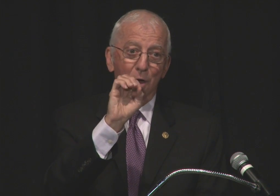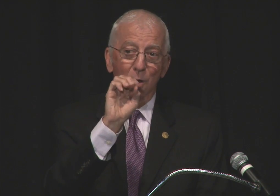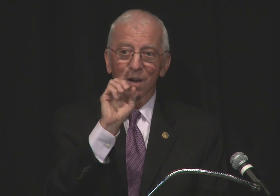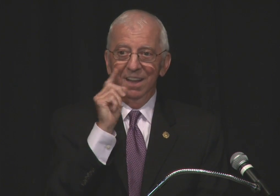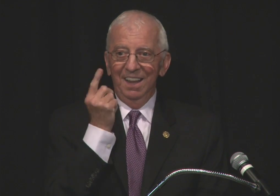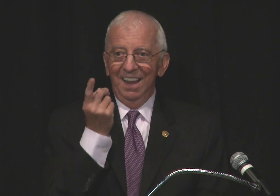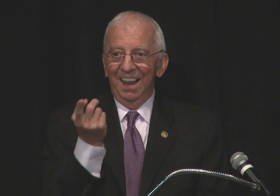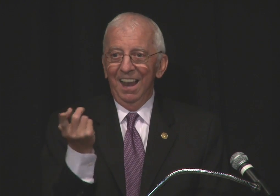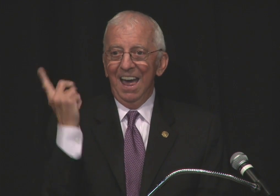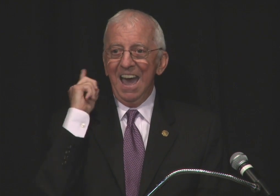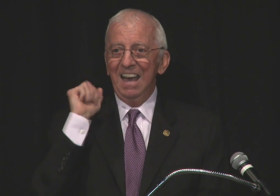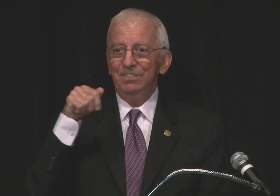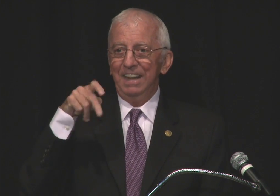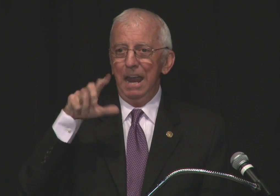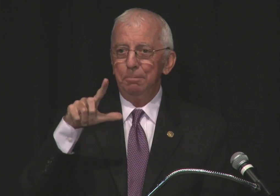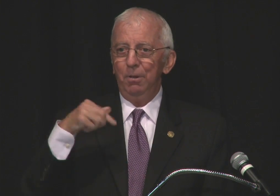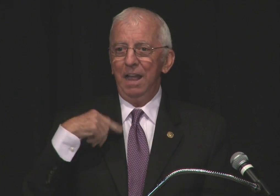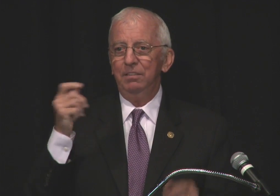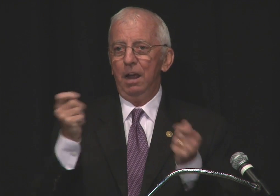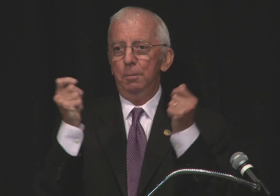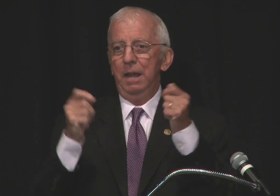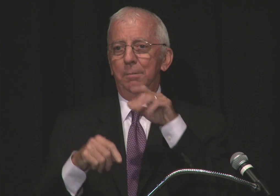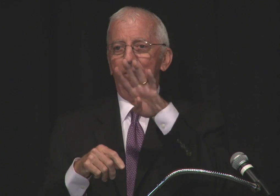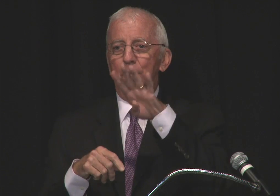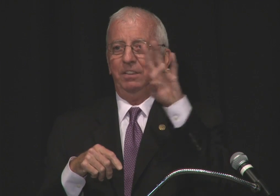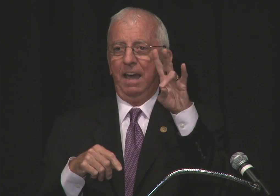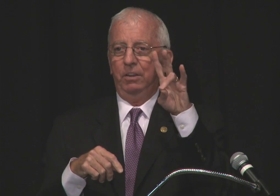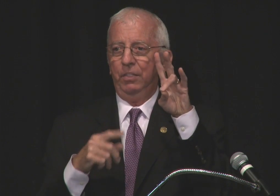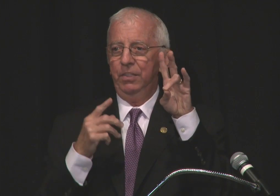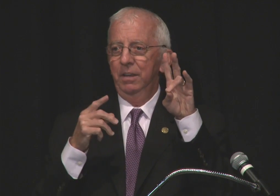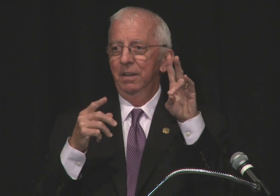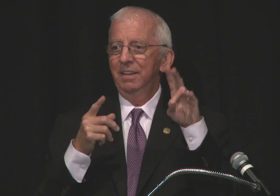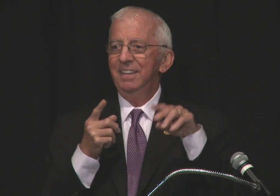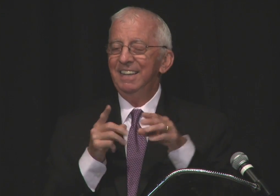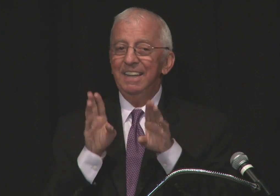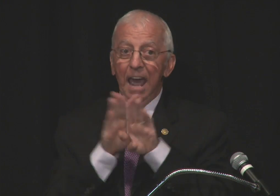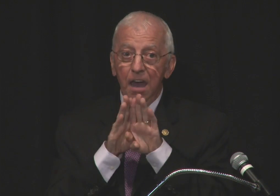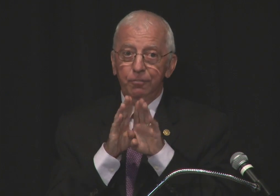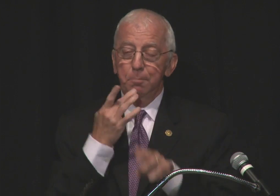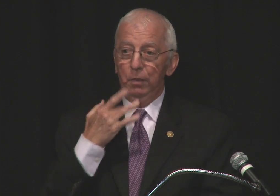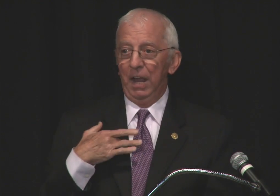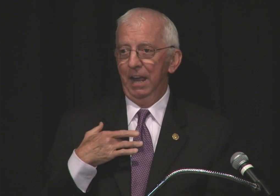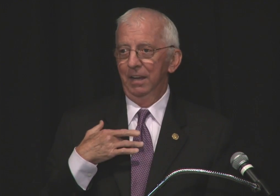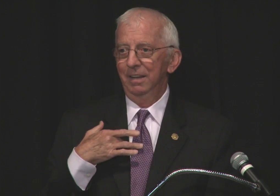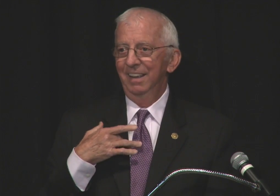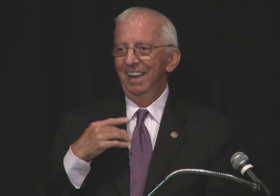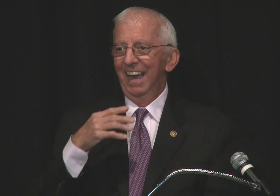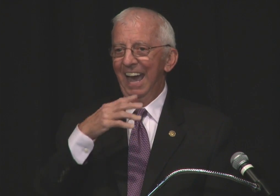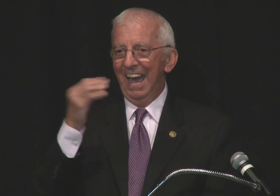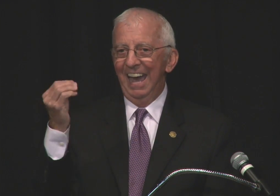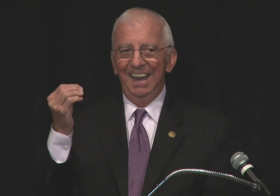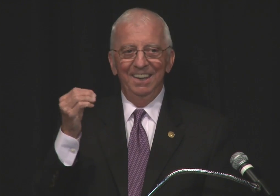So last April I celebrated my 47th deaf birthday.